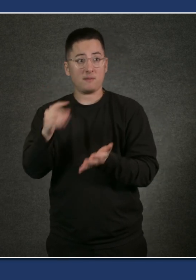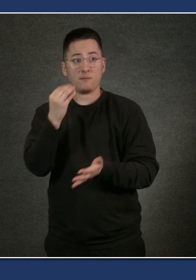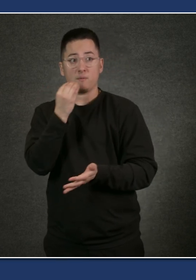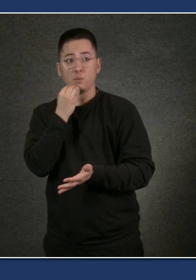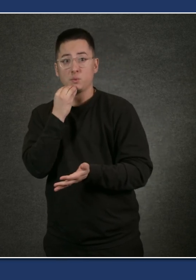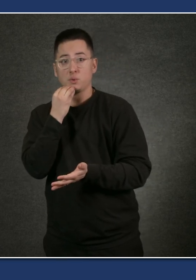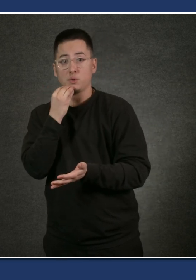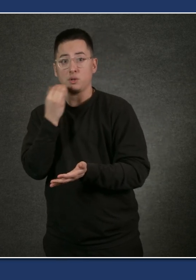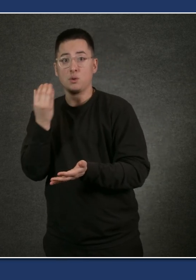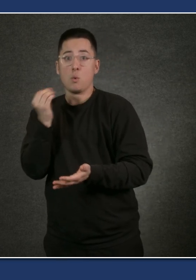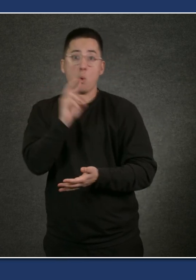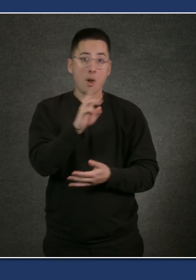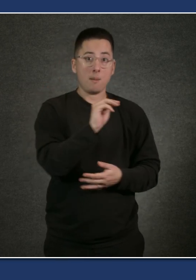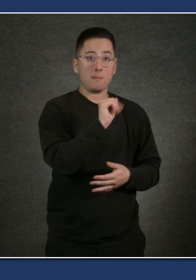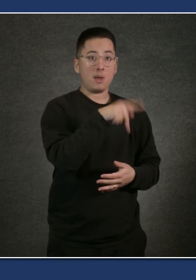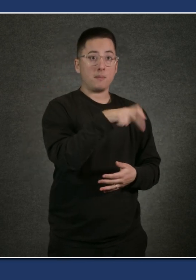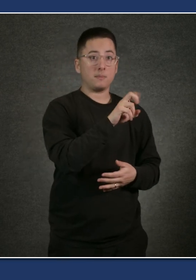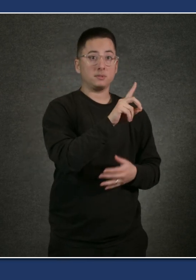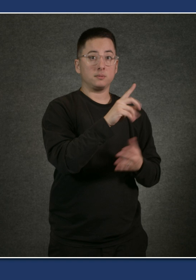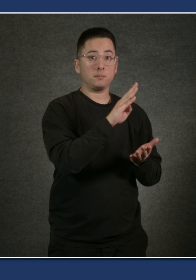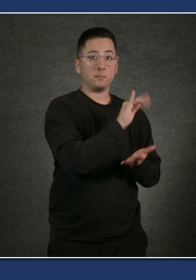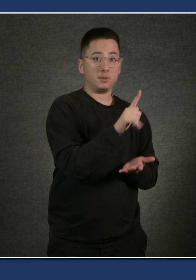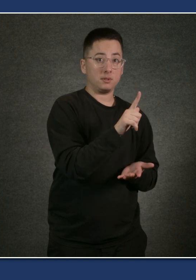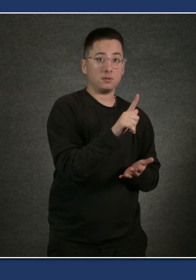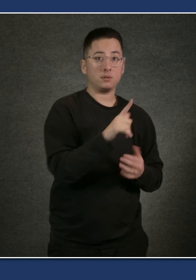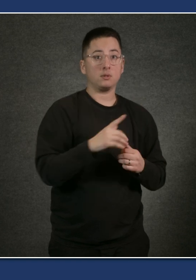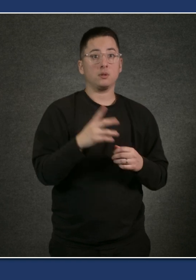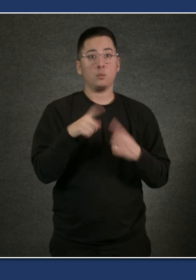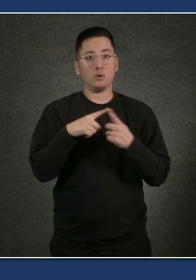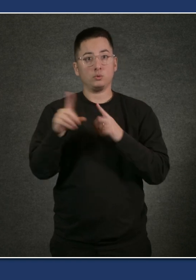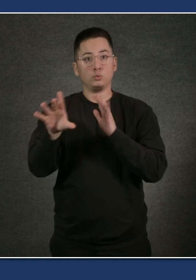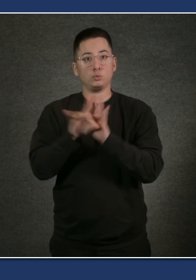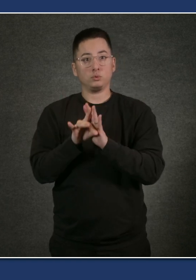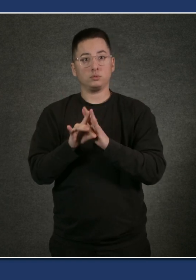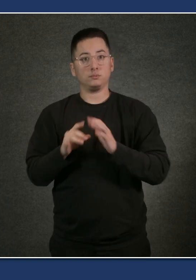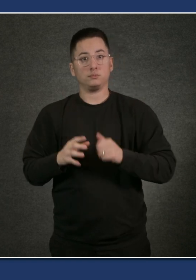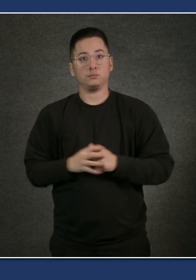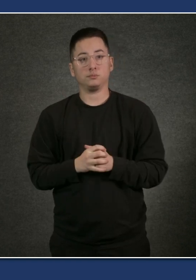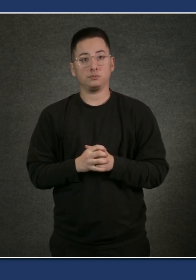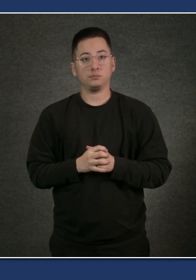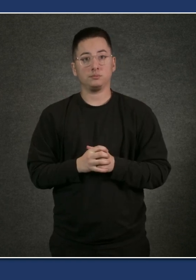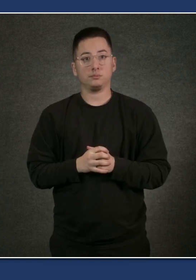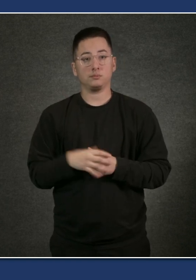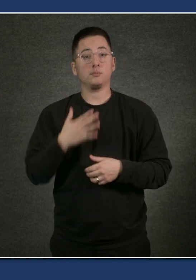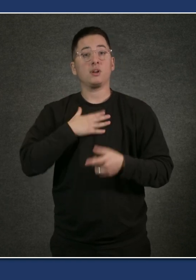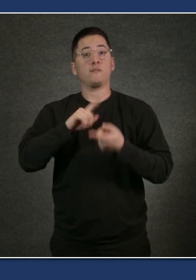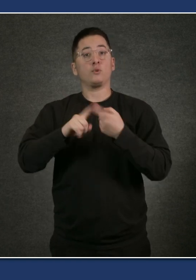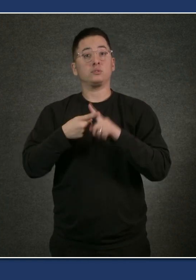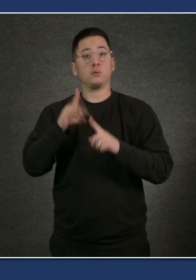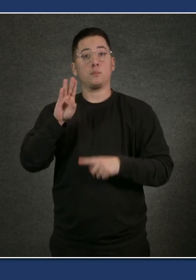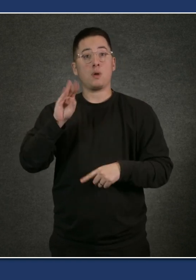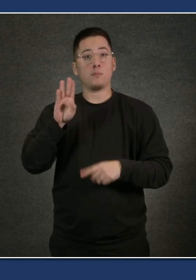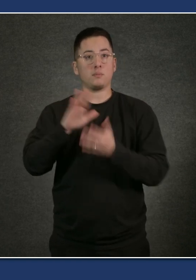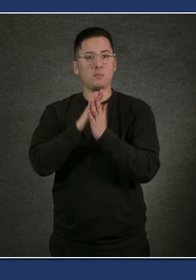MAEPD supports individuals with disabilities to not have to choose between working or turning away